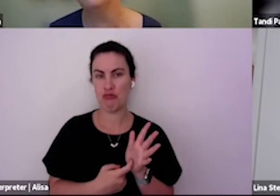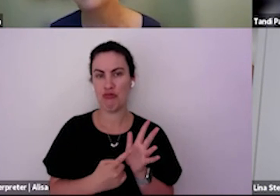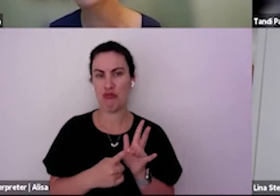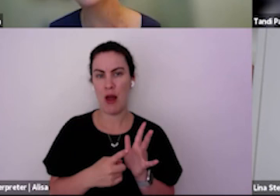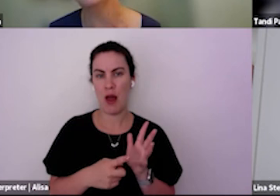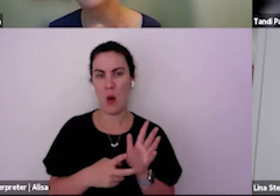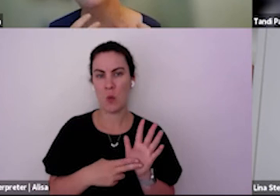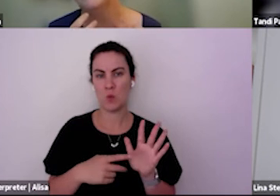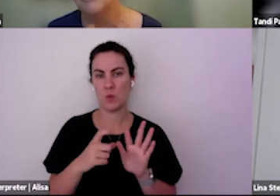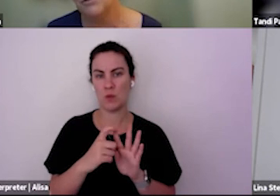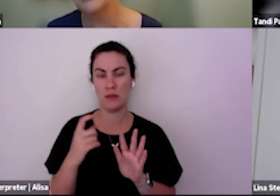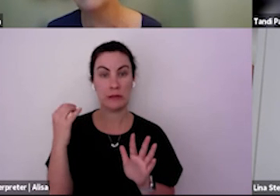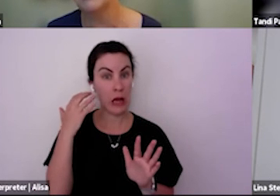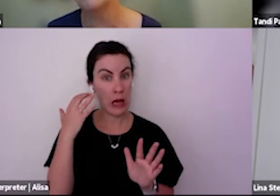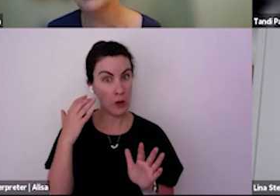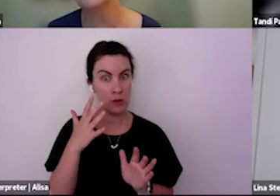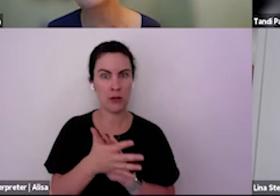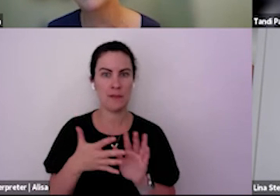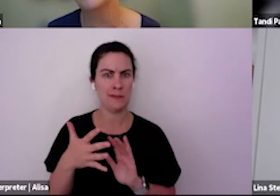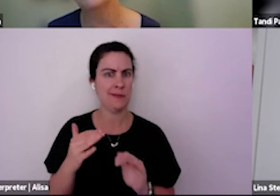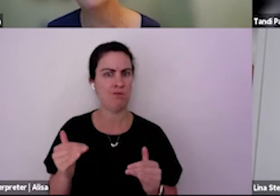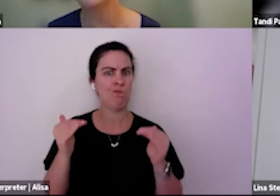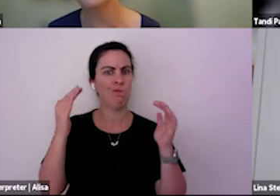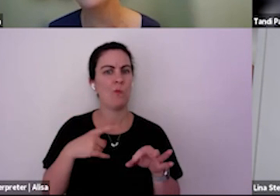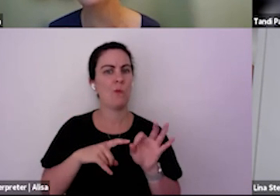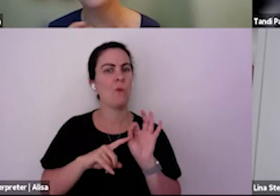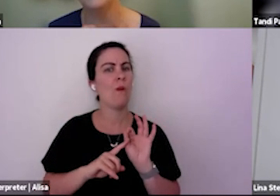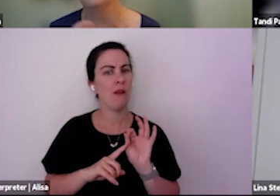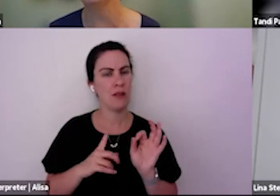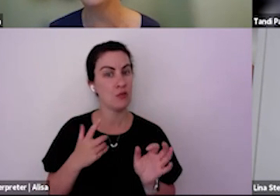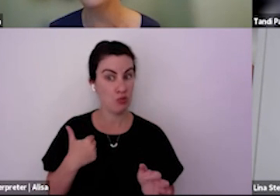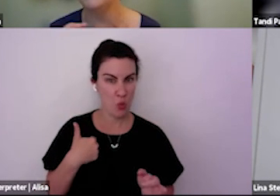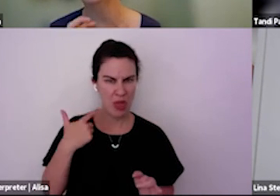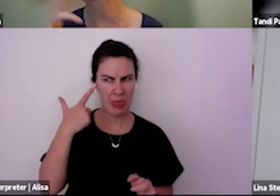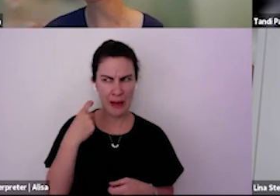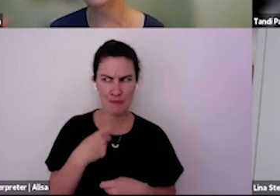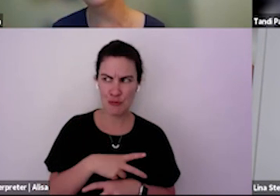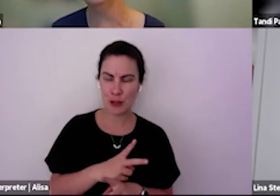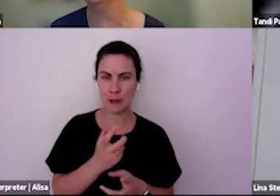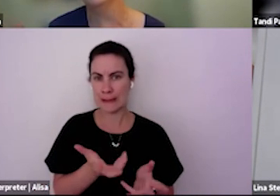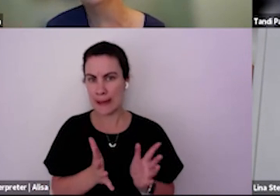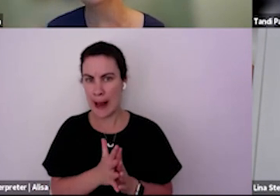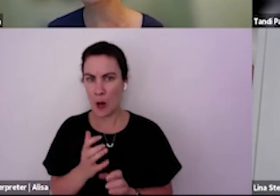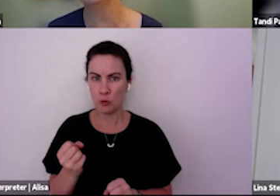As we film it and we do the production and planning, we think more about that consumption